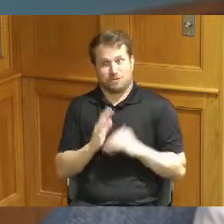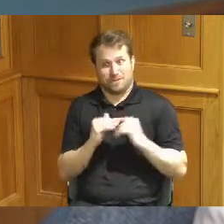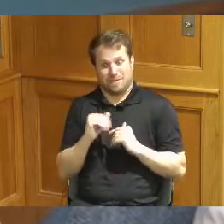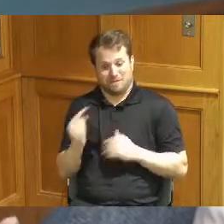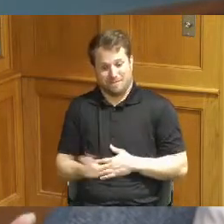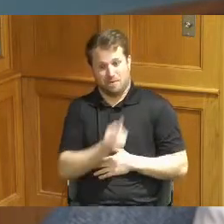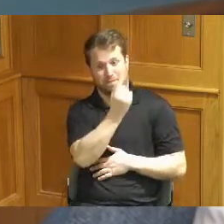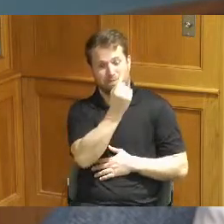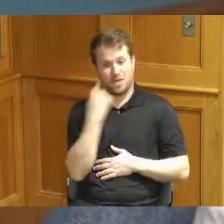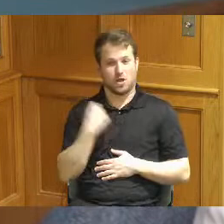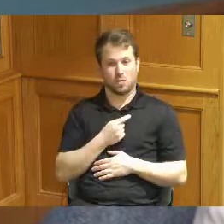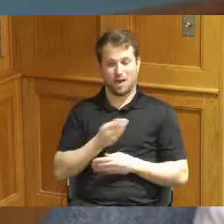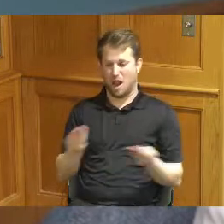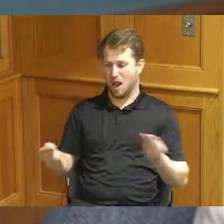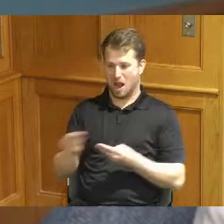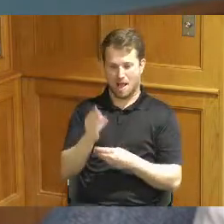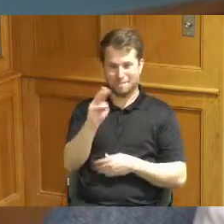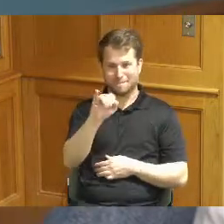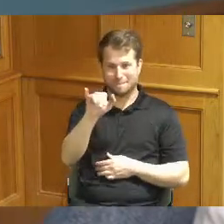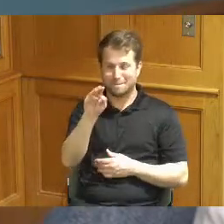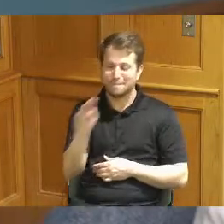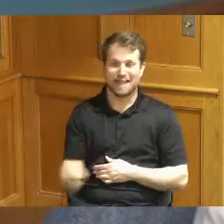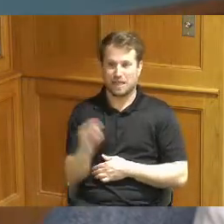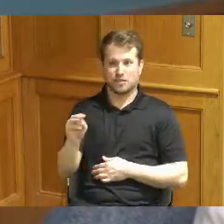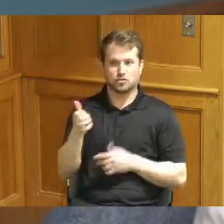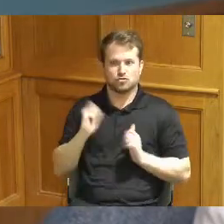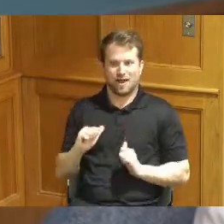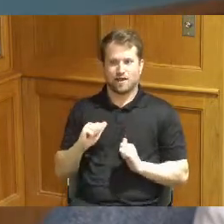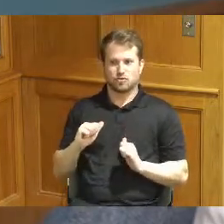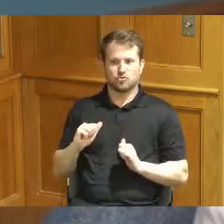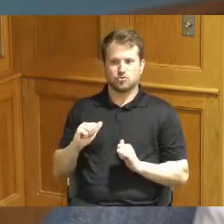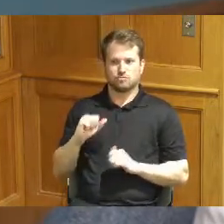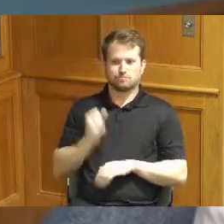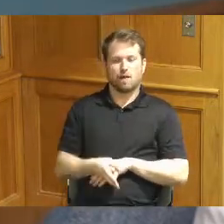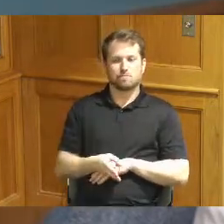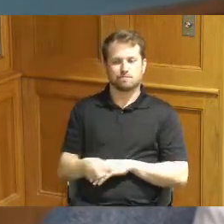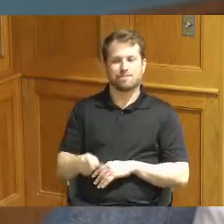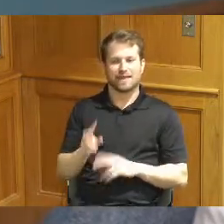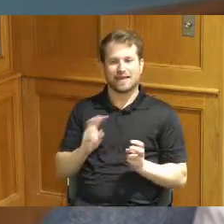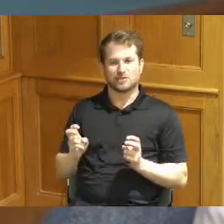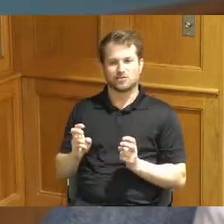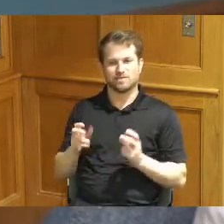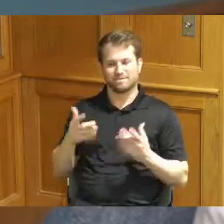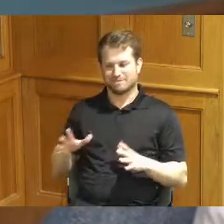millions and we're trying to tackle this issue and then get on the elevator and go downstairs